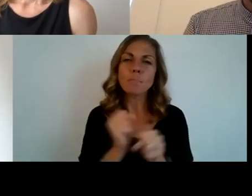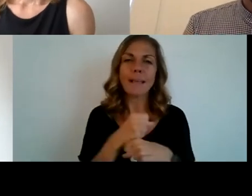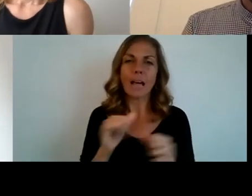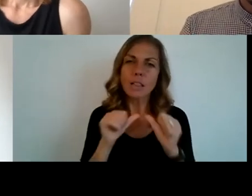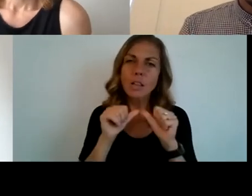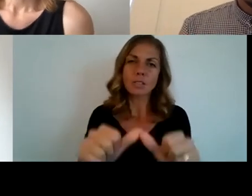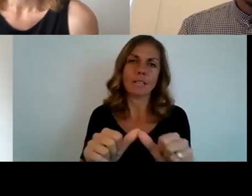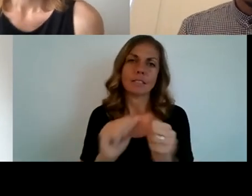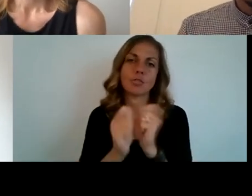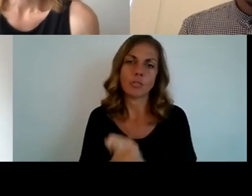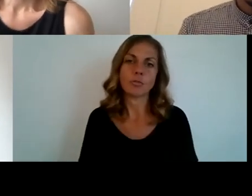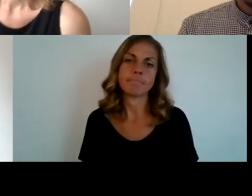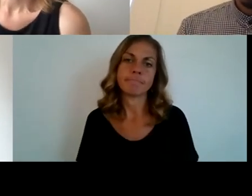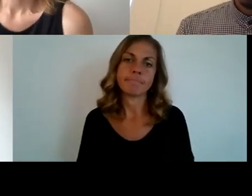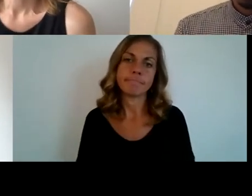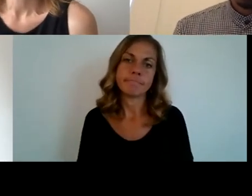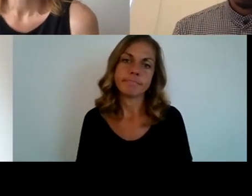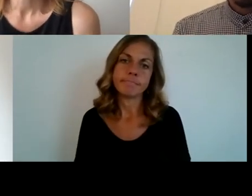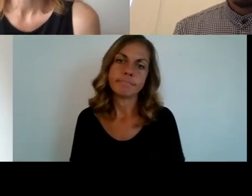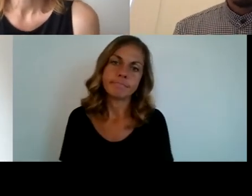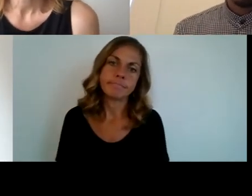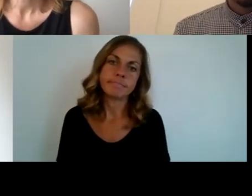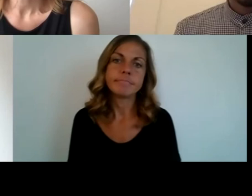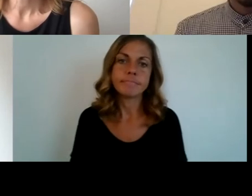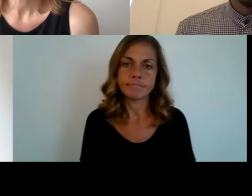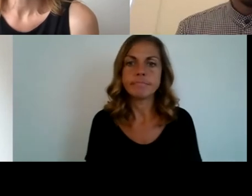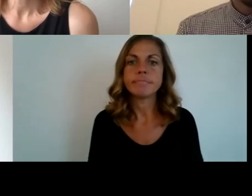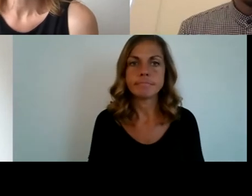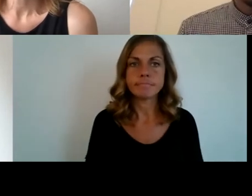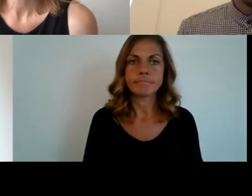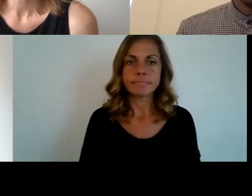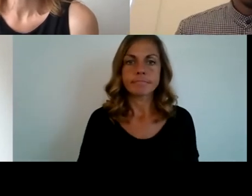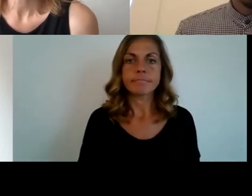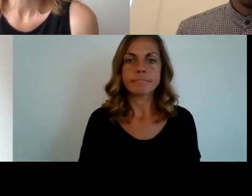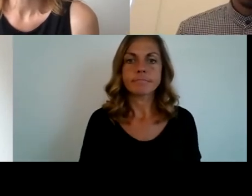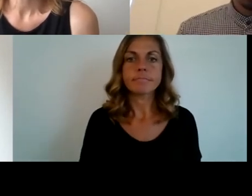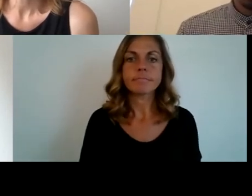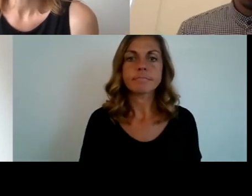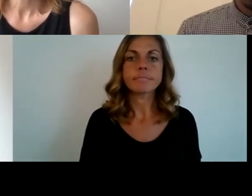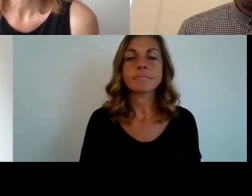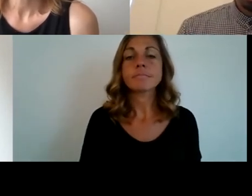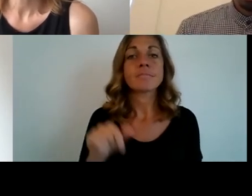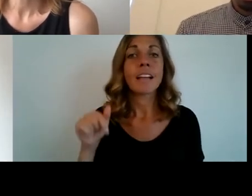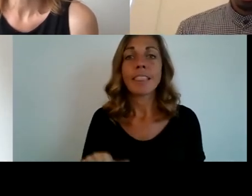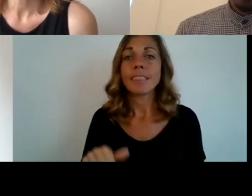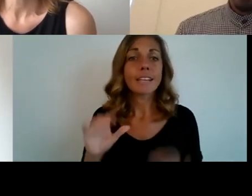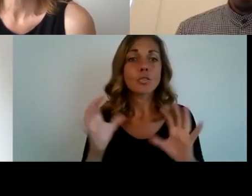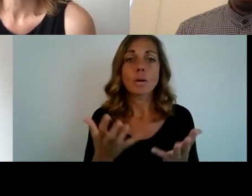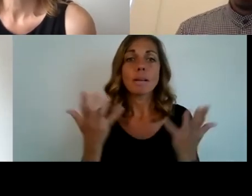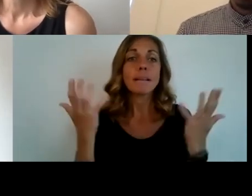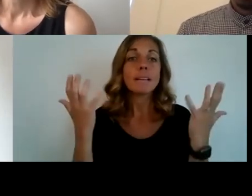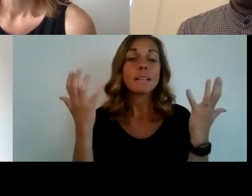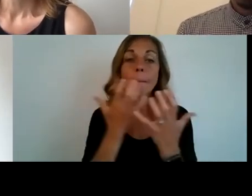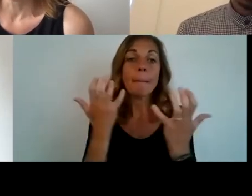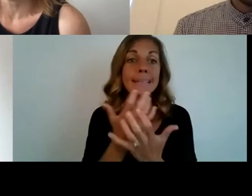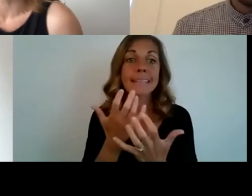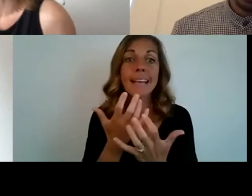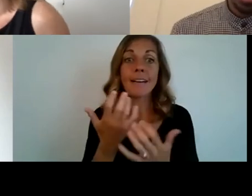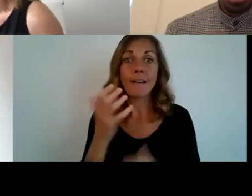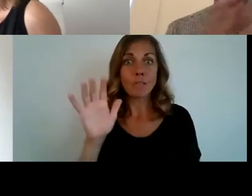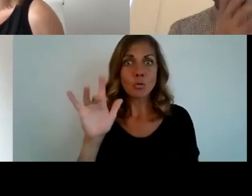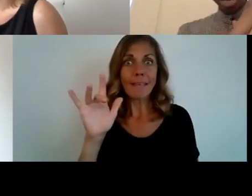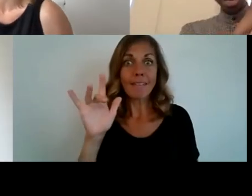So, we this group is amazing. For 25 minutes we've addressed two questions.